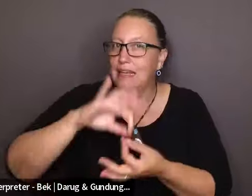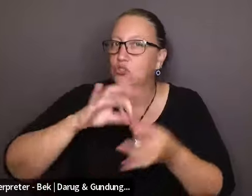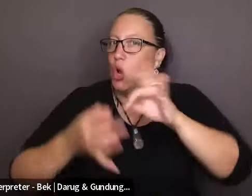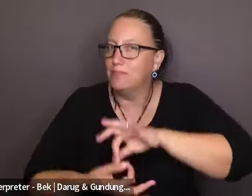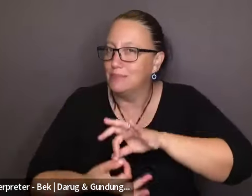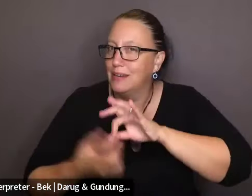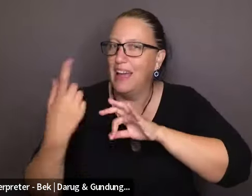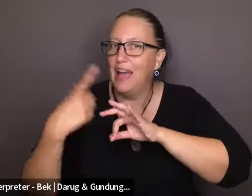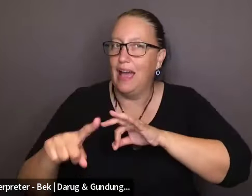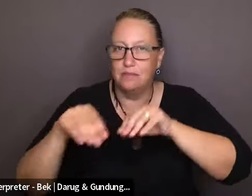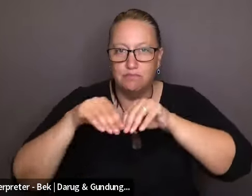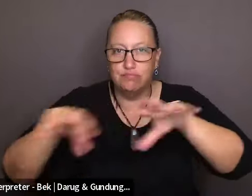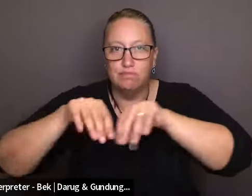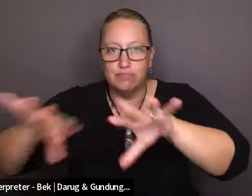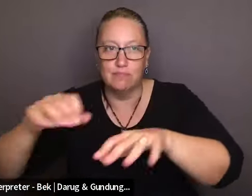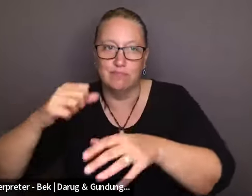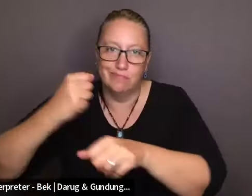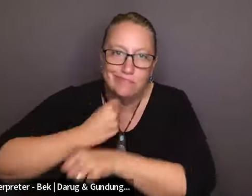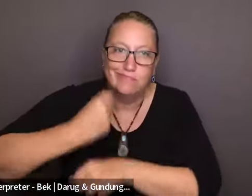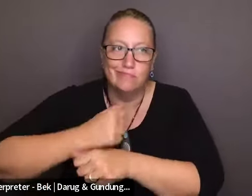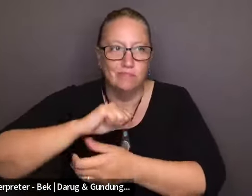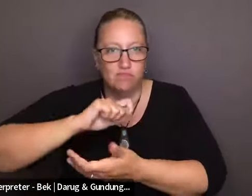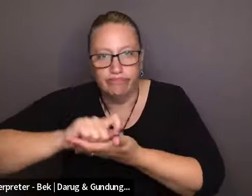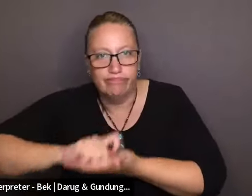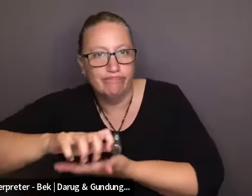entire project from design to delivery to interpretation of